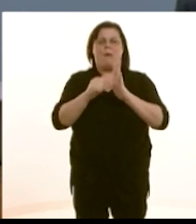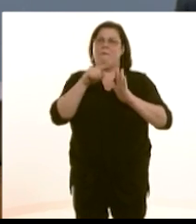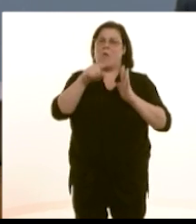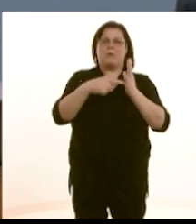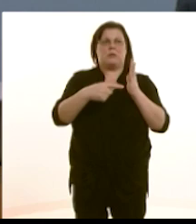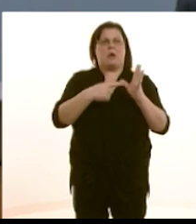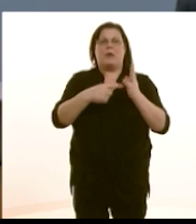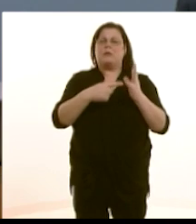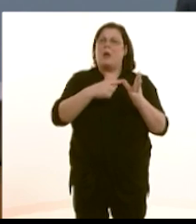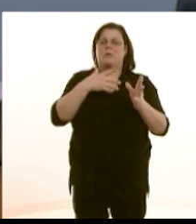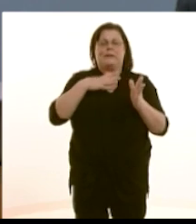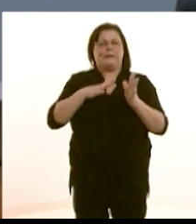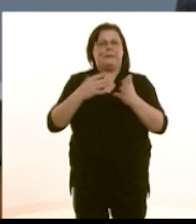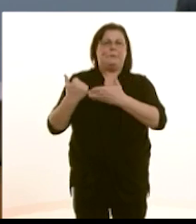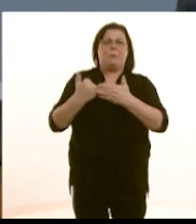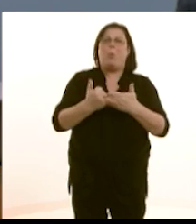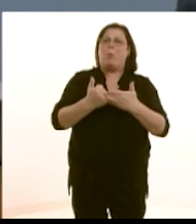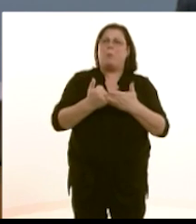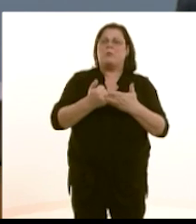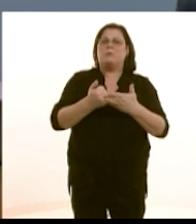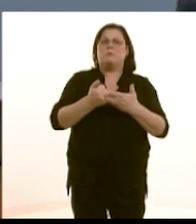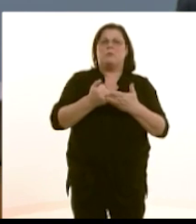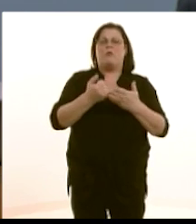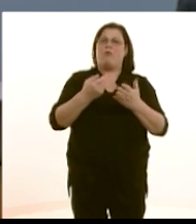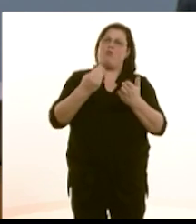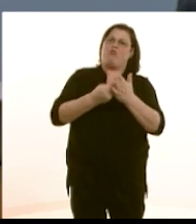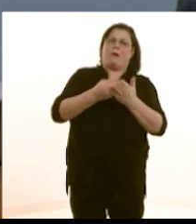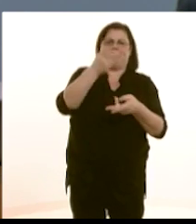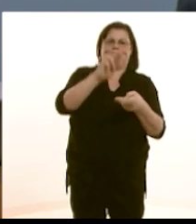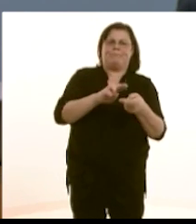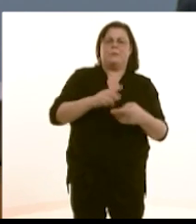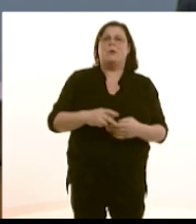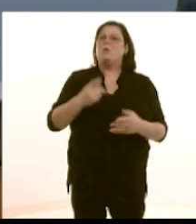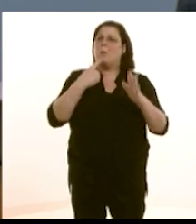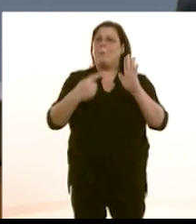support that they require. So, it is important that when we look at this Chamber and what